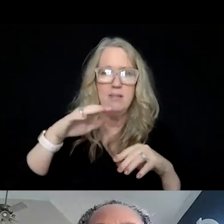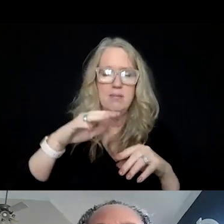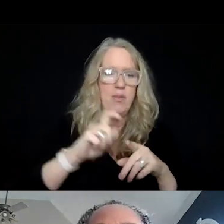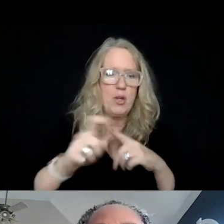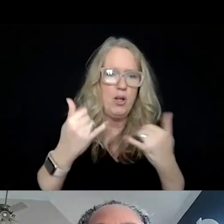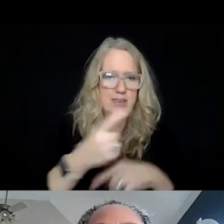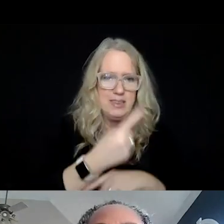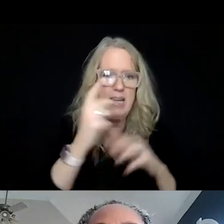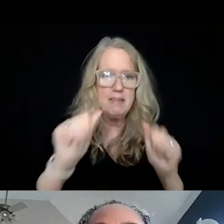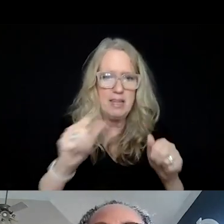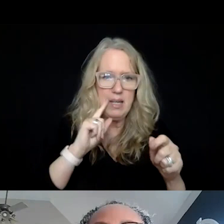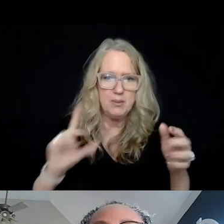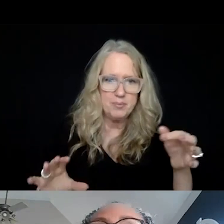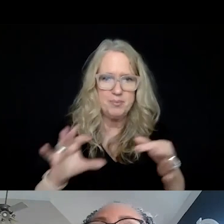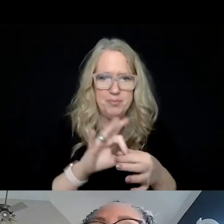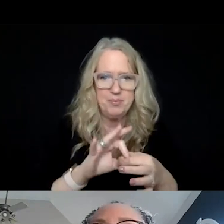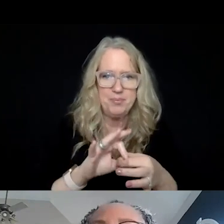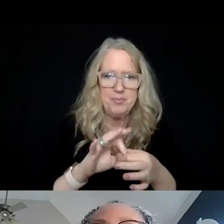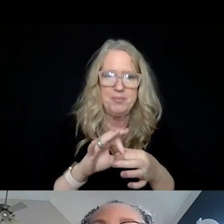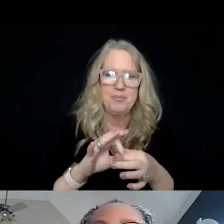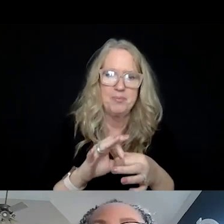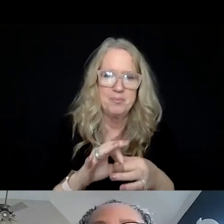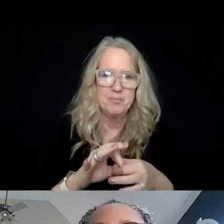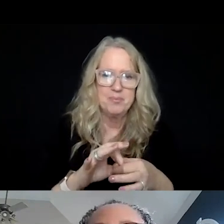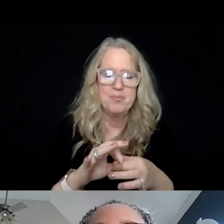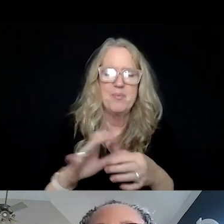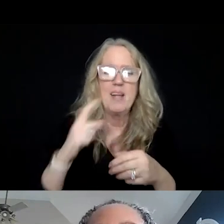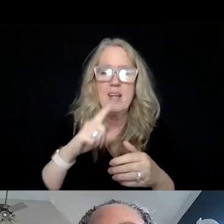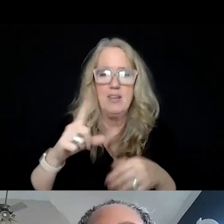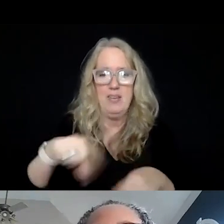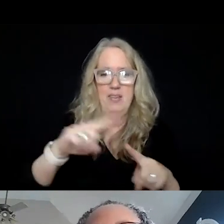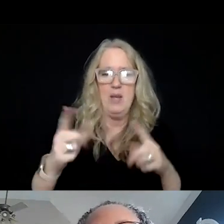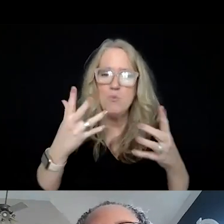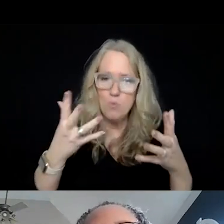THIS CONNECTION IN YOUR LOCAL AREAS -- THEY WANT REPRESENTATIVES